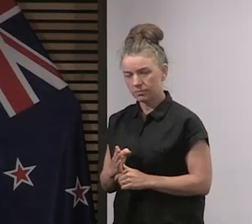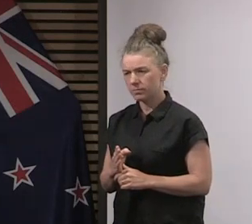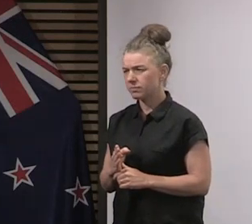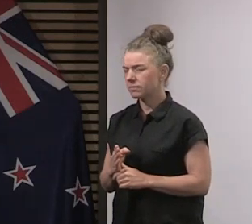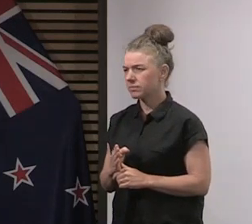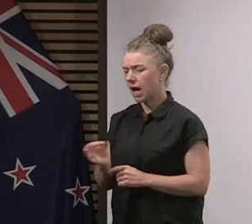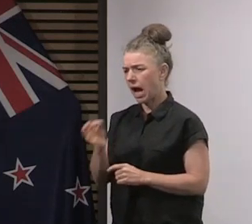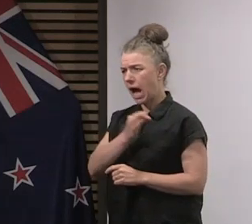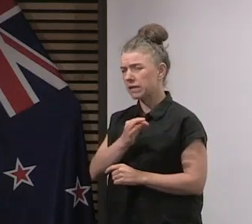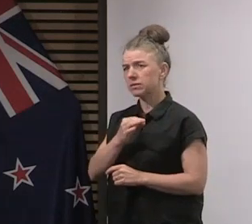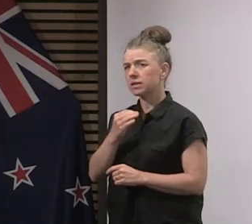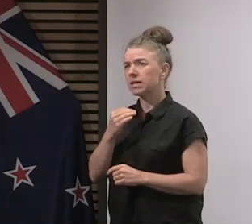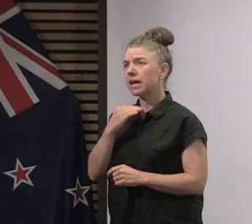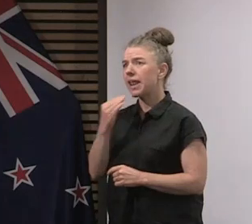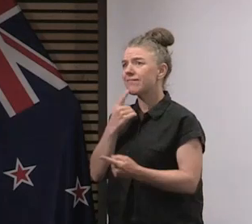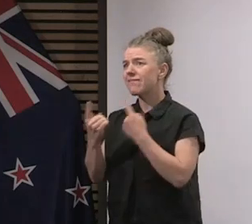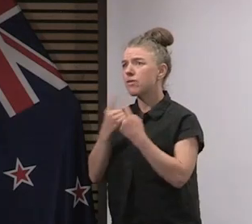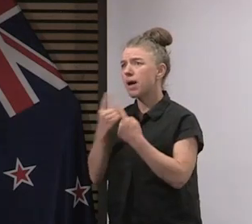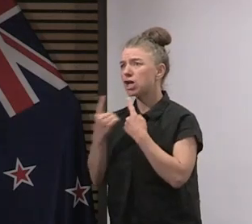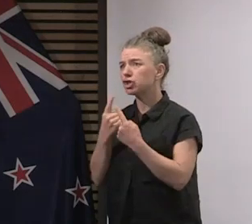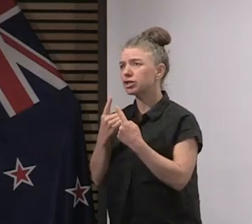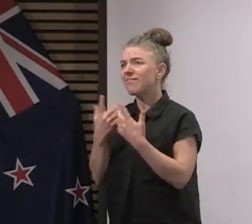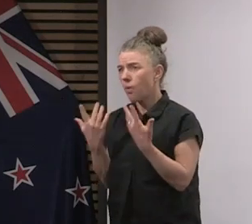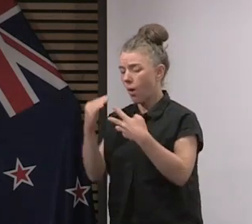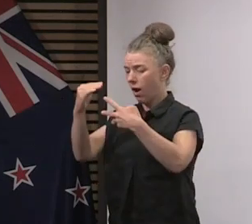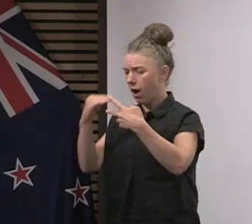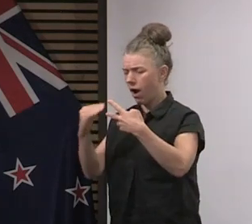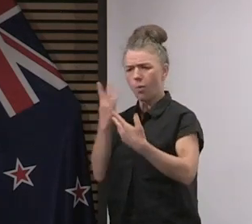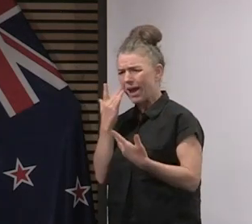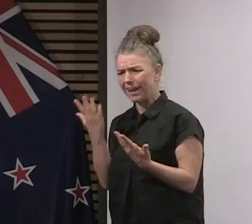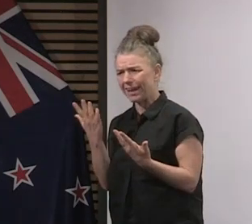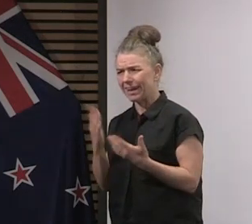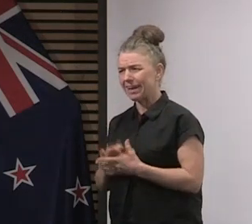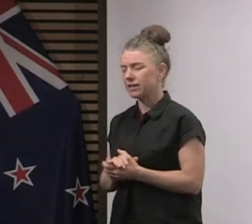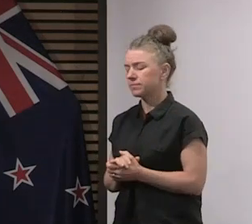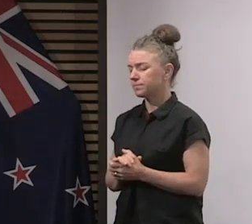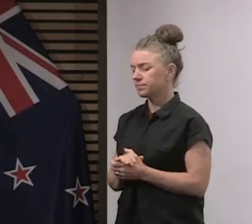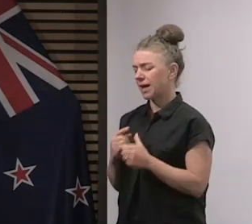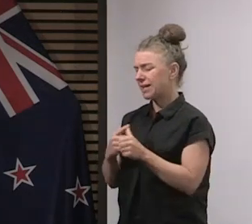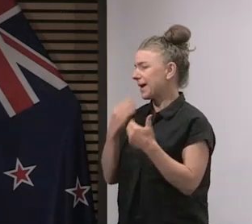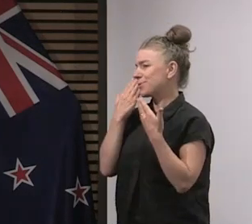people being tested. When you anticipated there will be sufficient data for